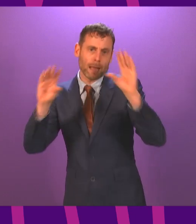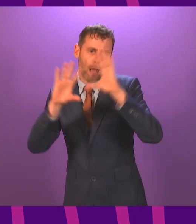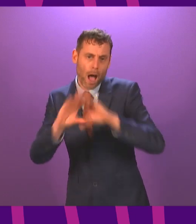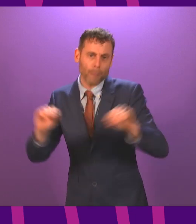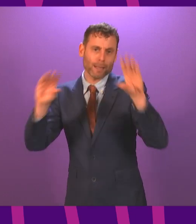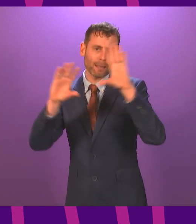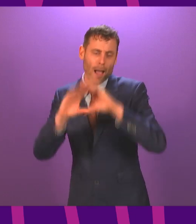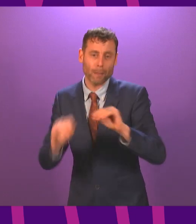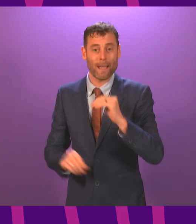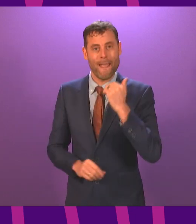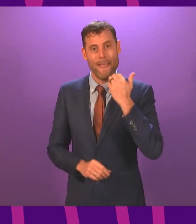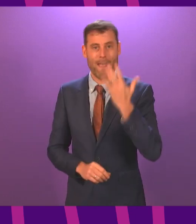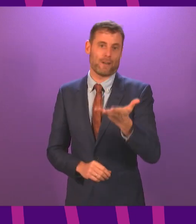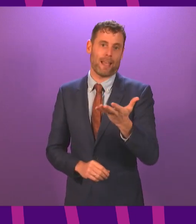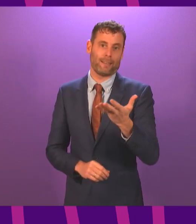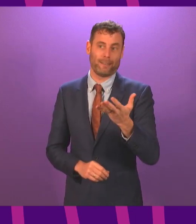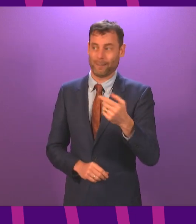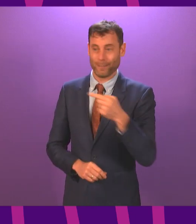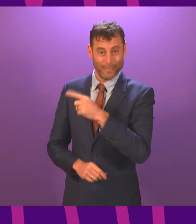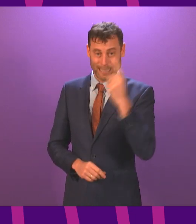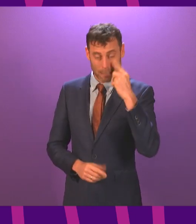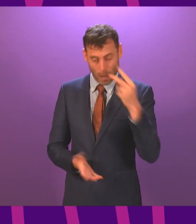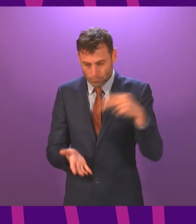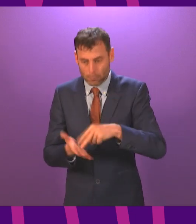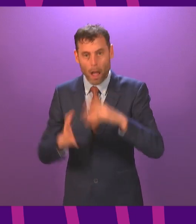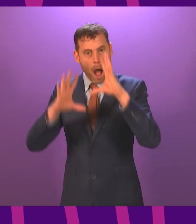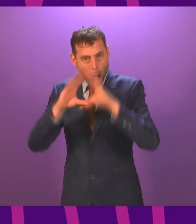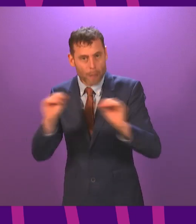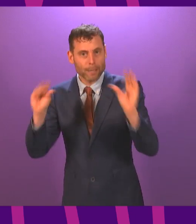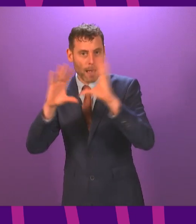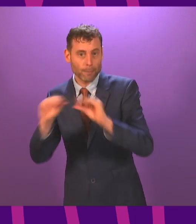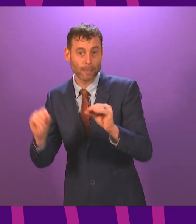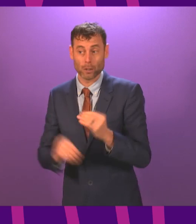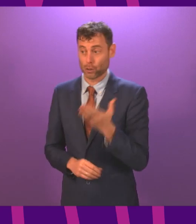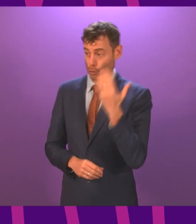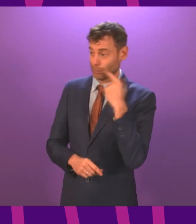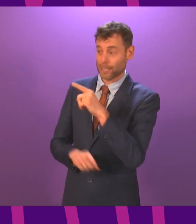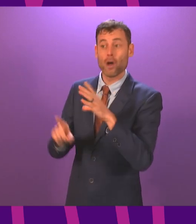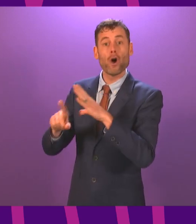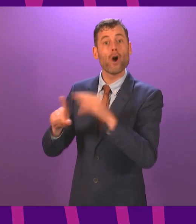public as we go, and we will continue to do that. It is not so long ago that the Conservatives